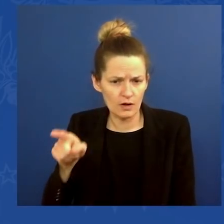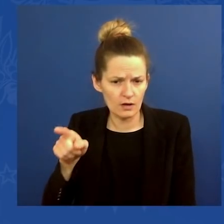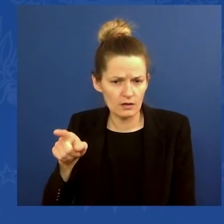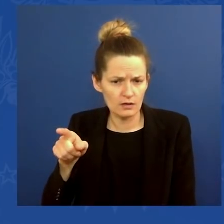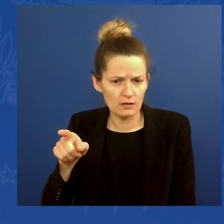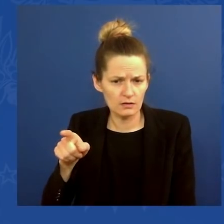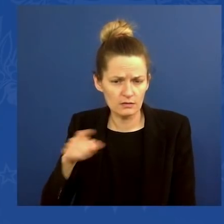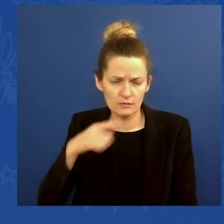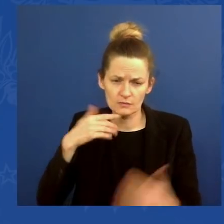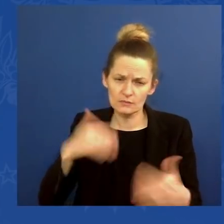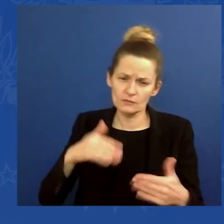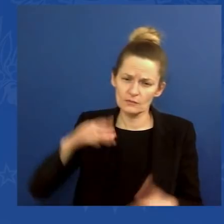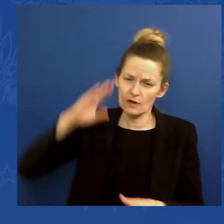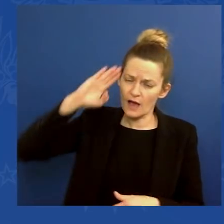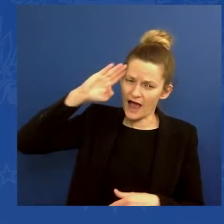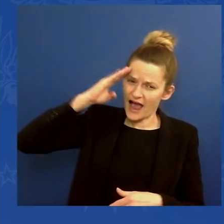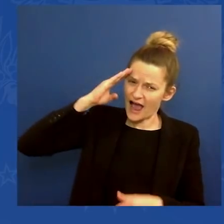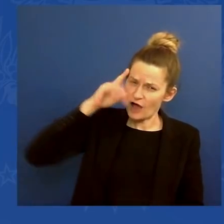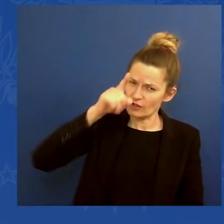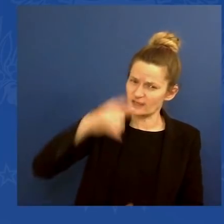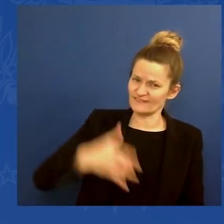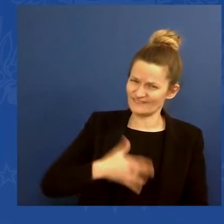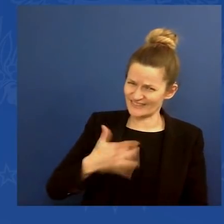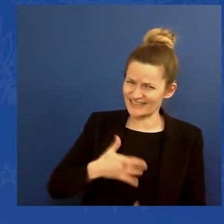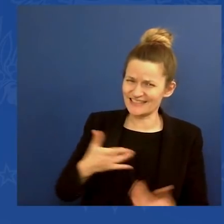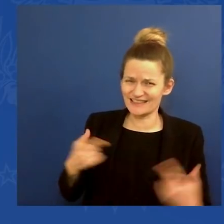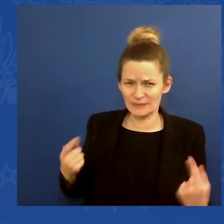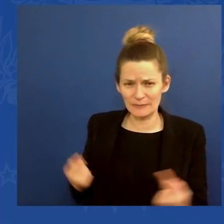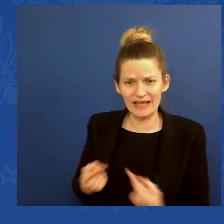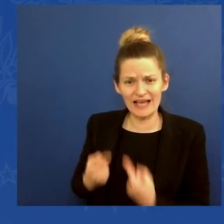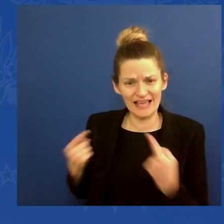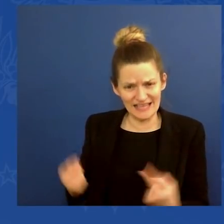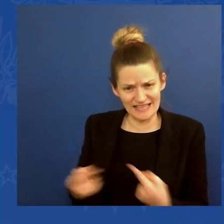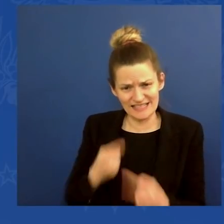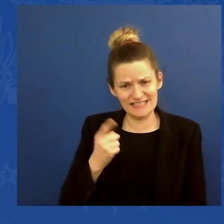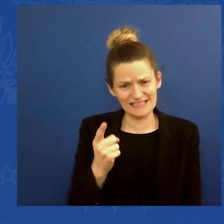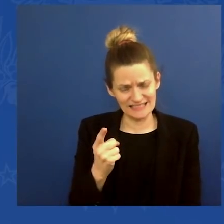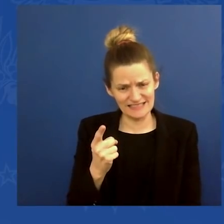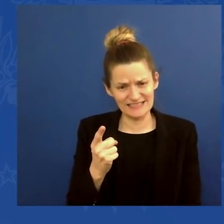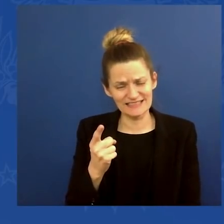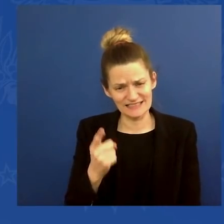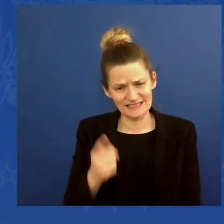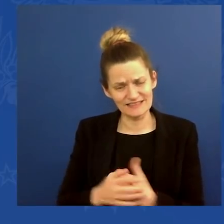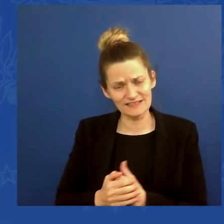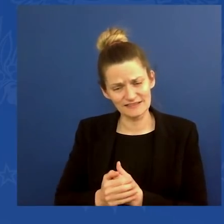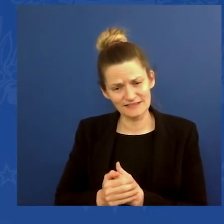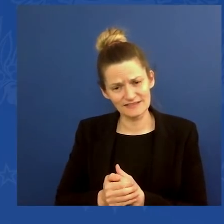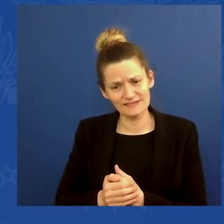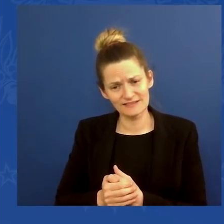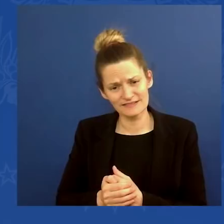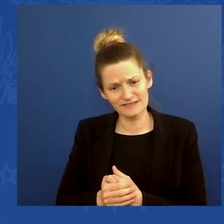a big number for supporting the strategy -- for supporting the sanctions, including aircr- -- a whole range of things.